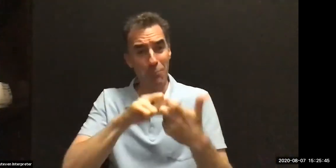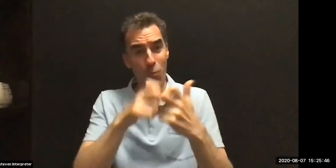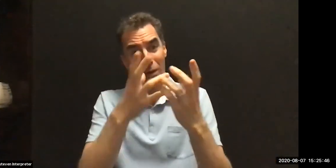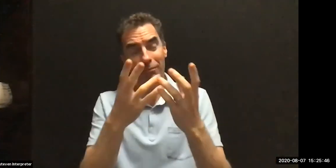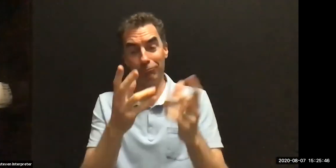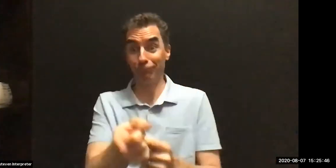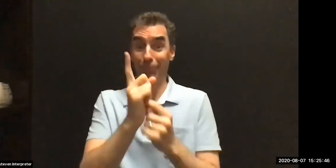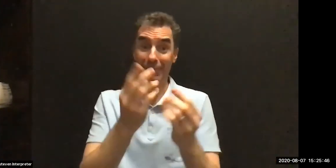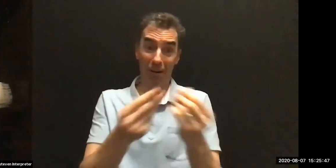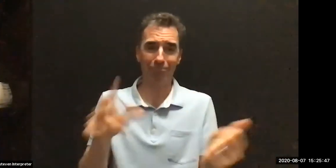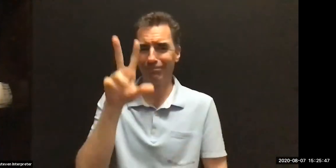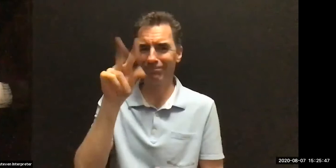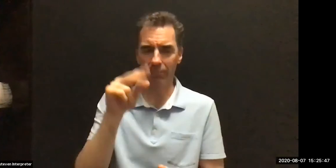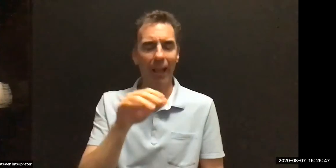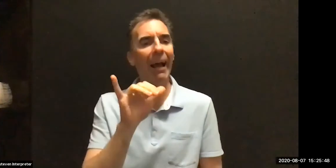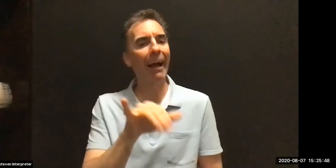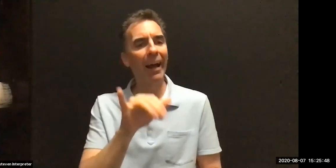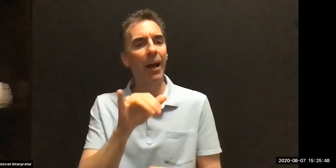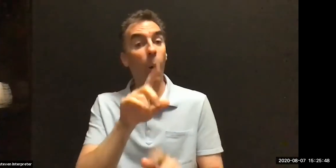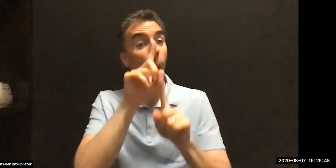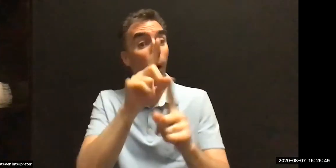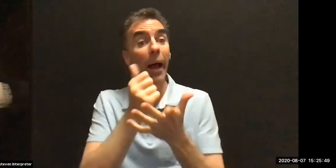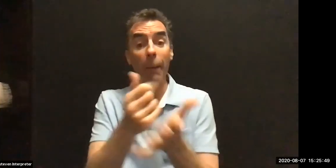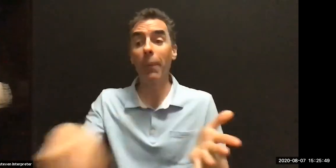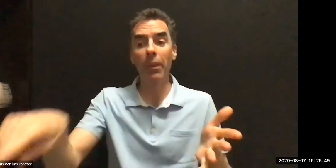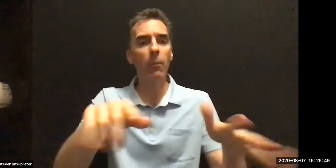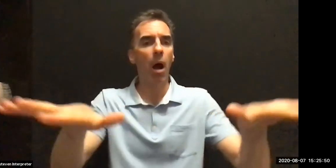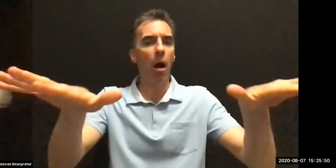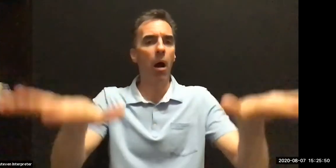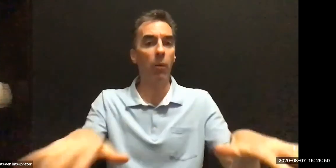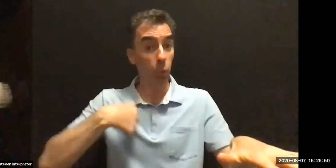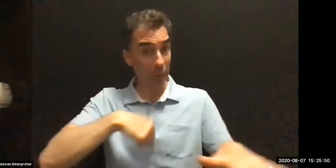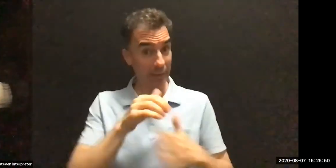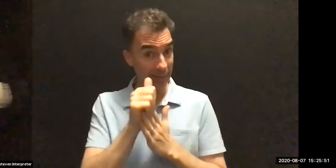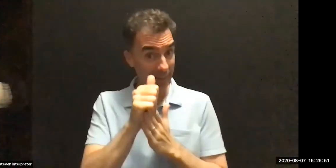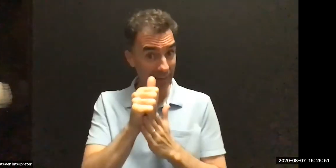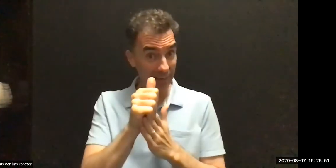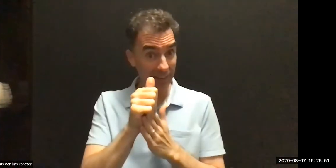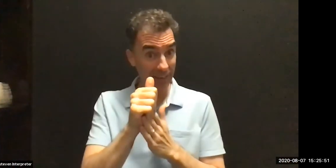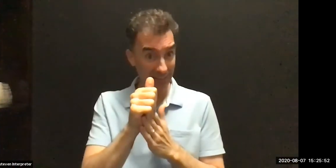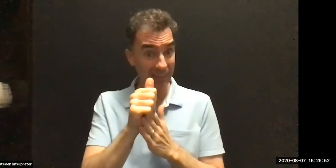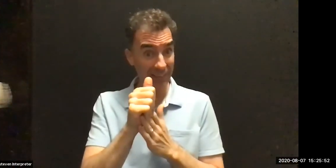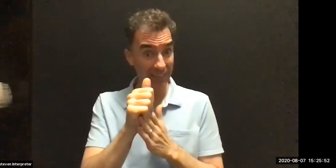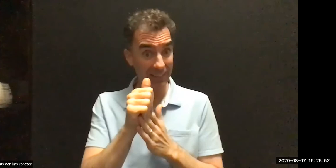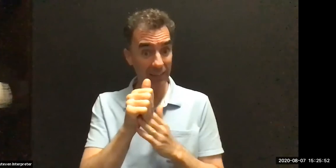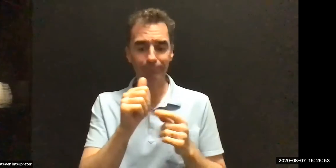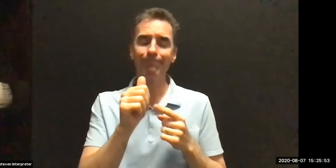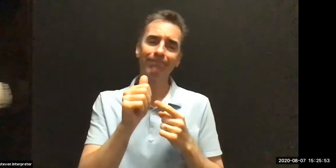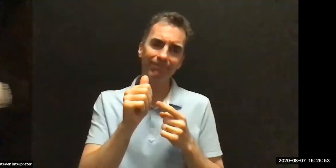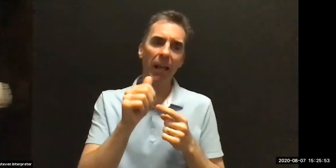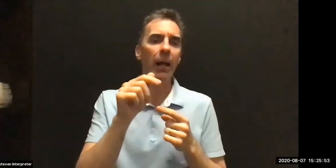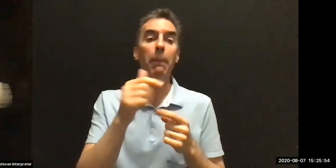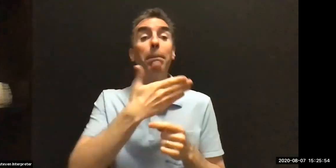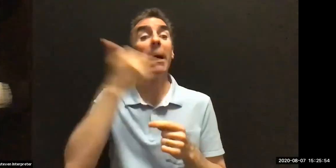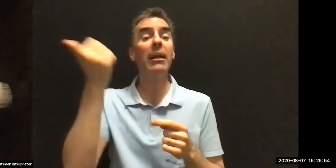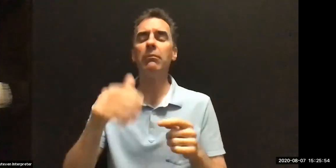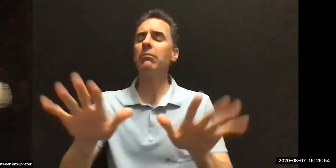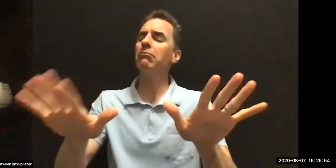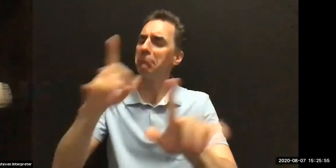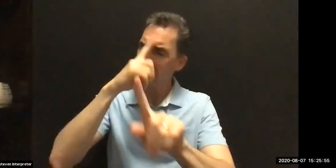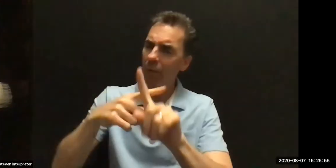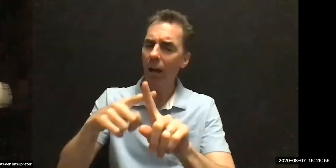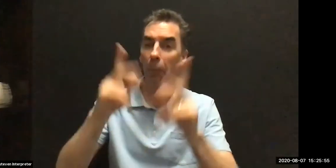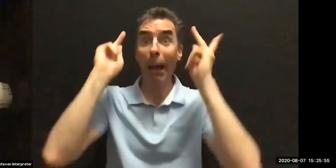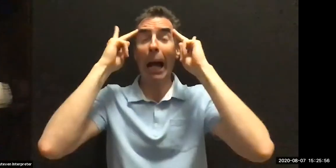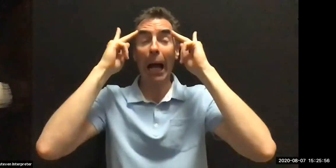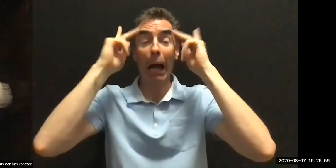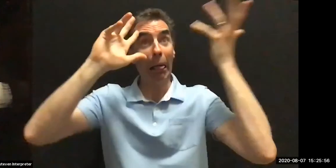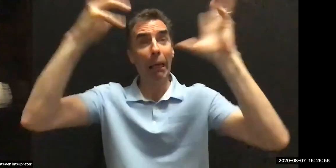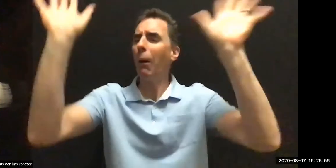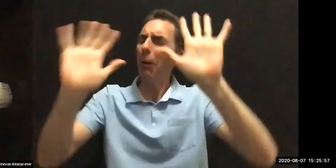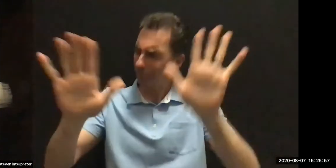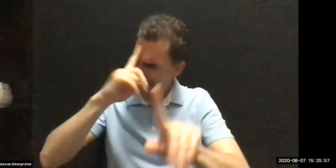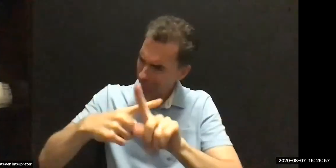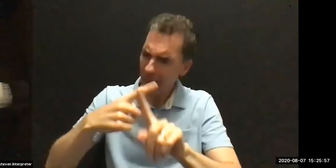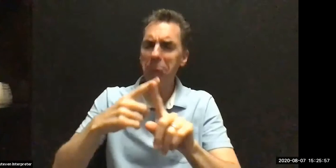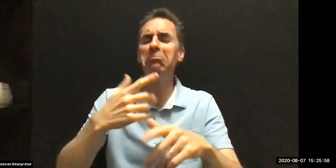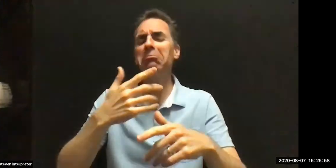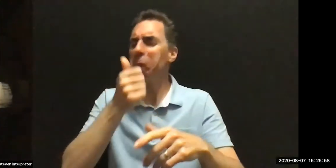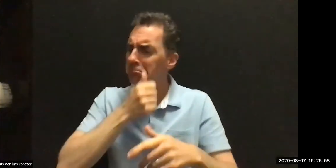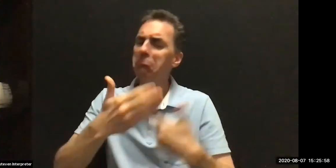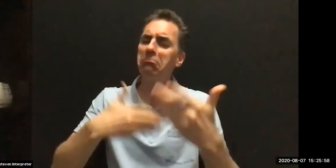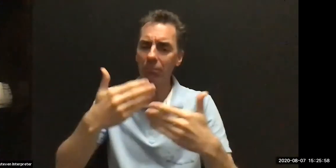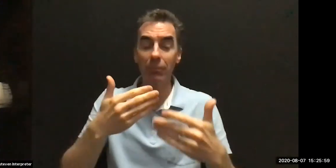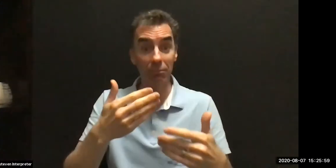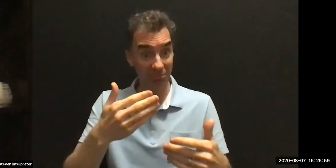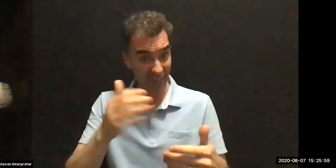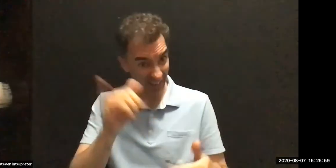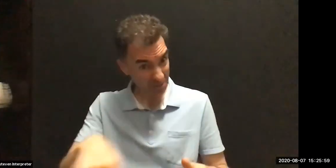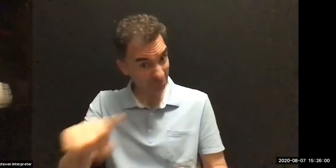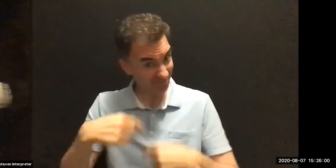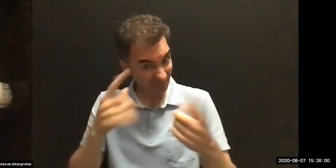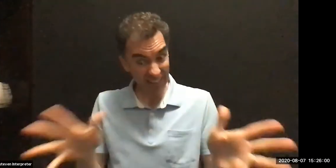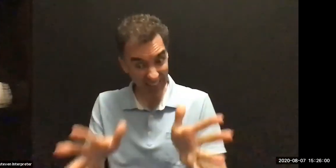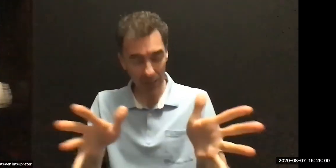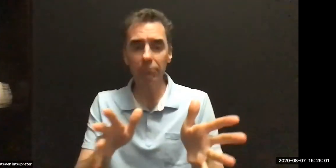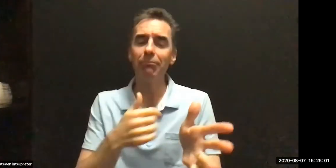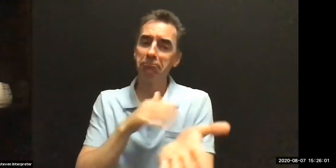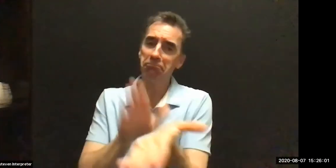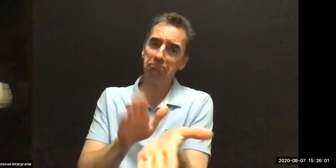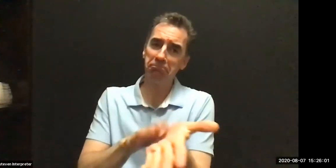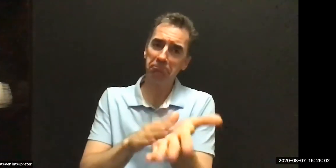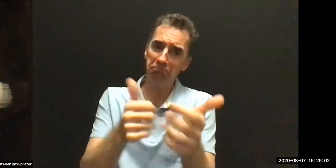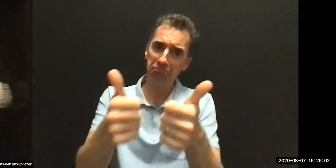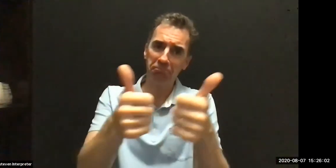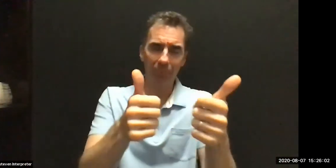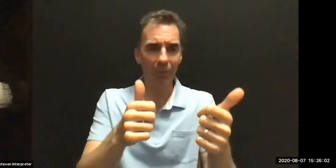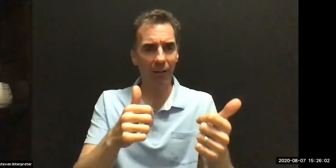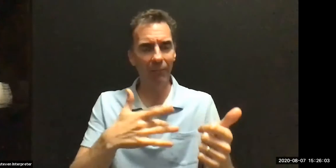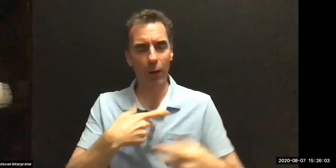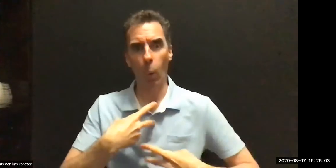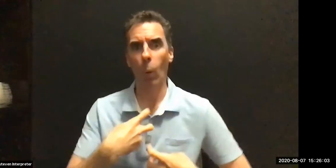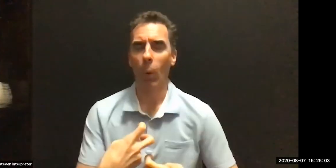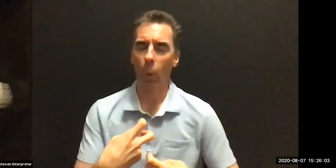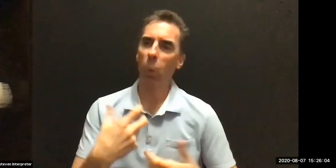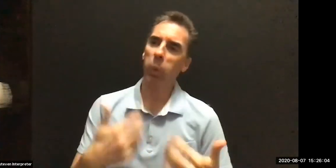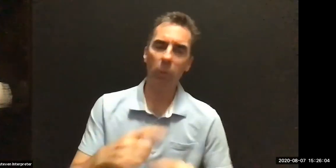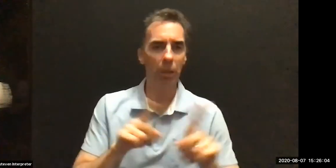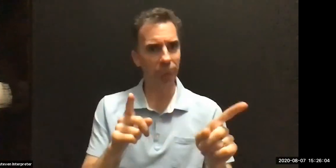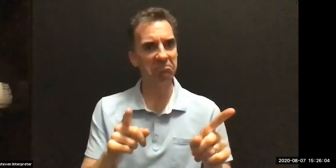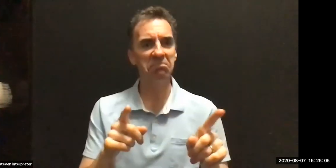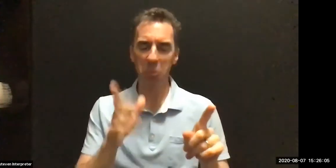Channelle Charest: Keeping the calm. I think it's probably as leaders and those in front of others. That's the best thing you can do, like, just don't panic will find a way. You know, so kudos to you guys. This is exhausting stuff. I know it's just not as fun, but we'll make it work will make it work.